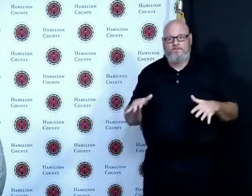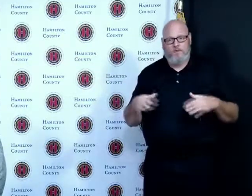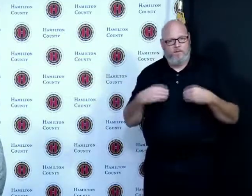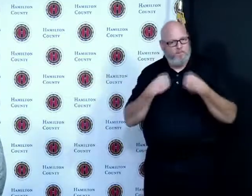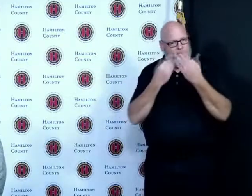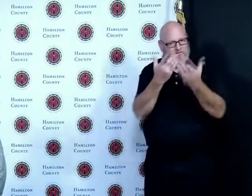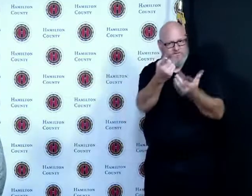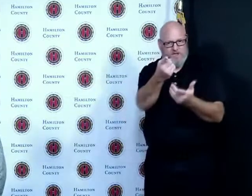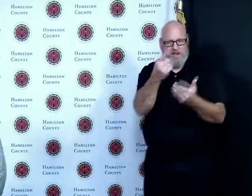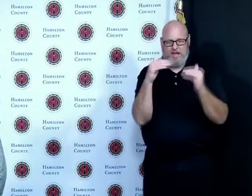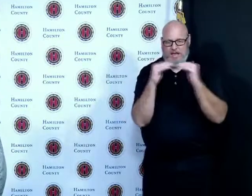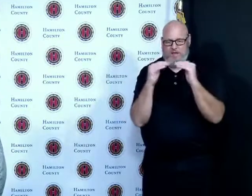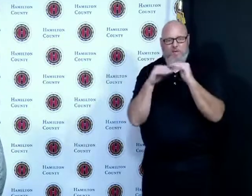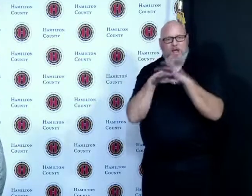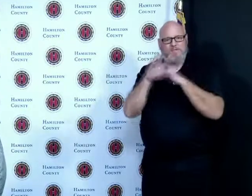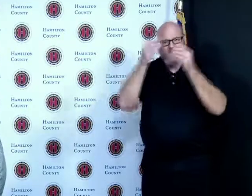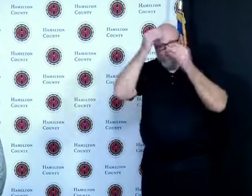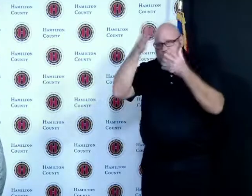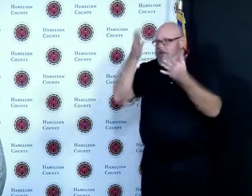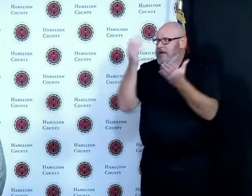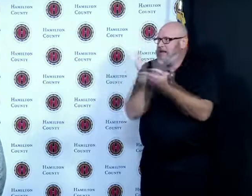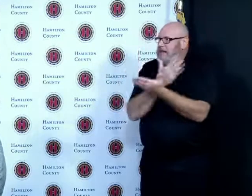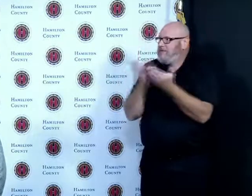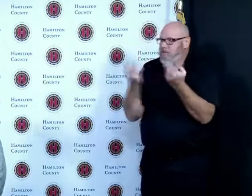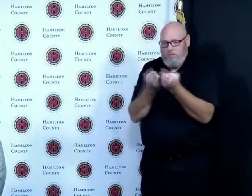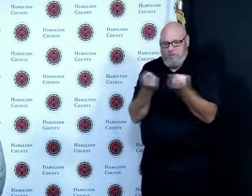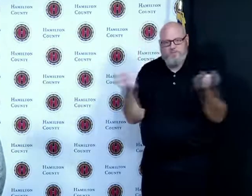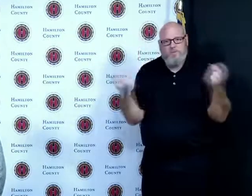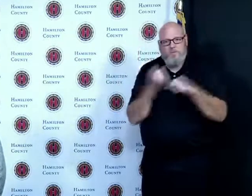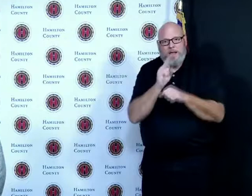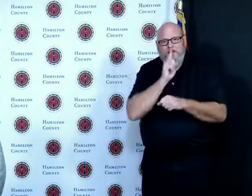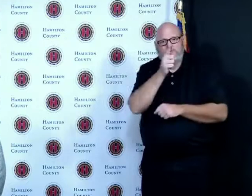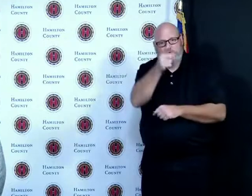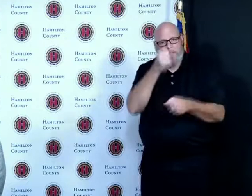to give that information the way that people can receive it I am so grateful for the work